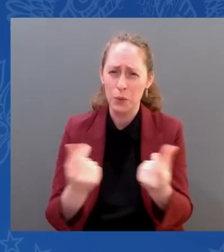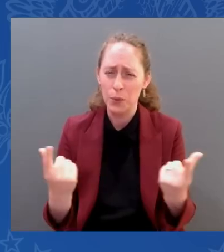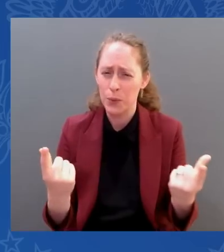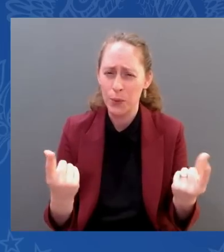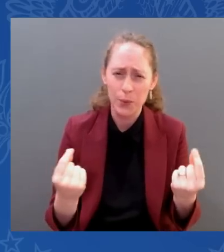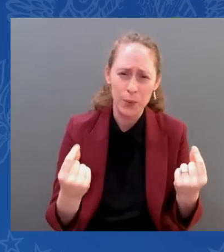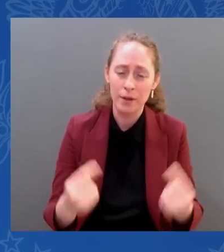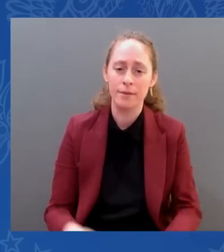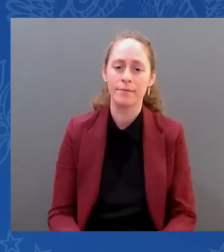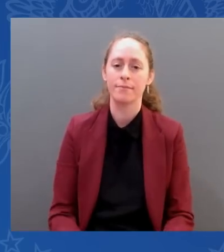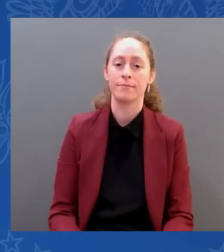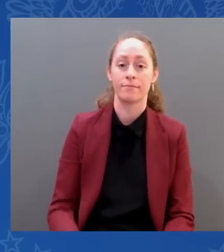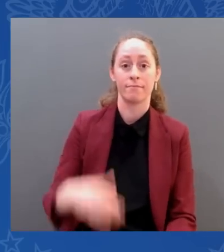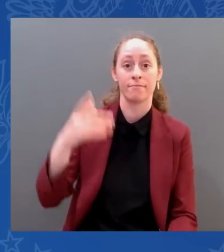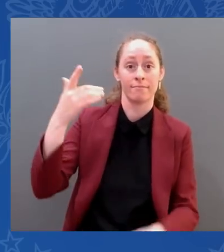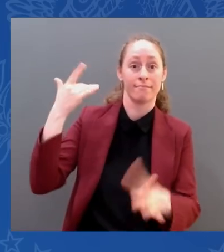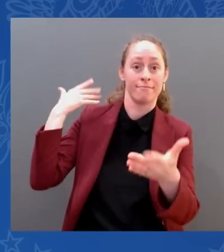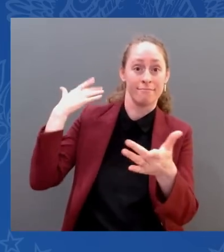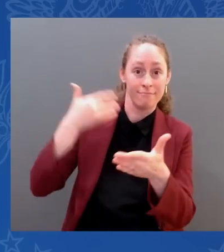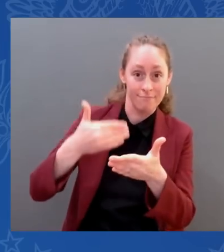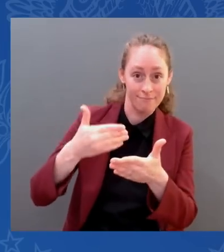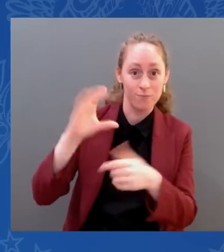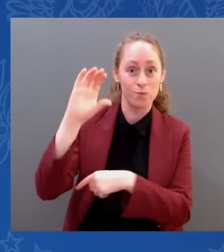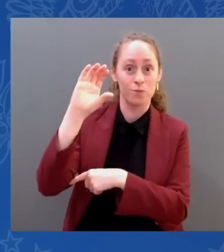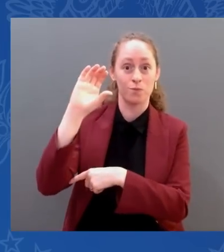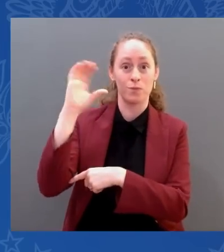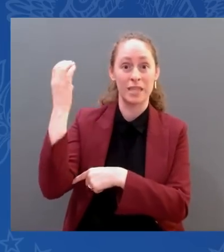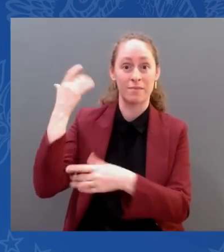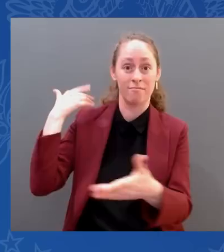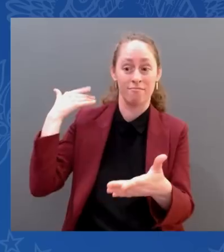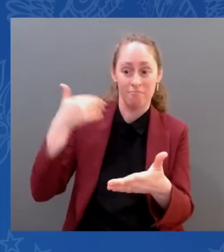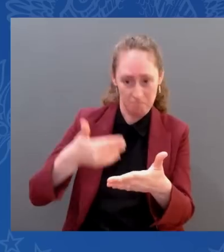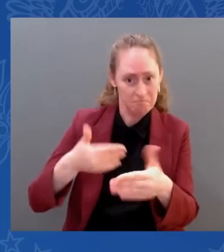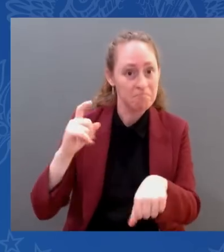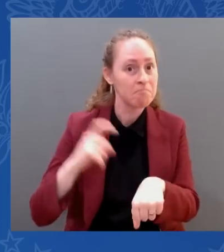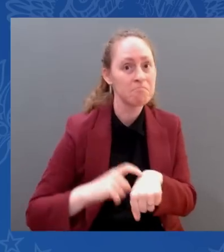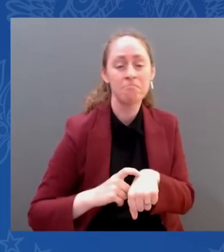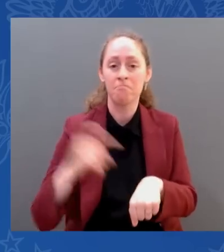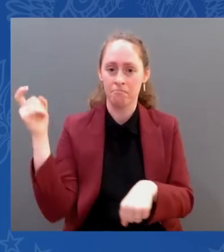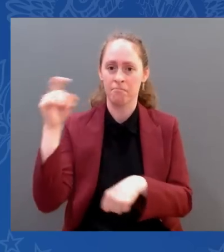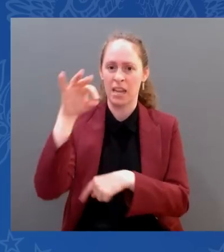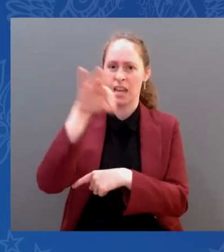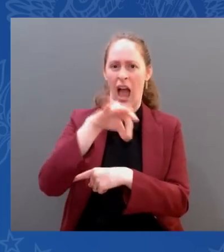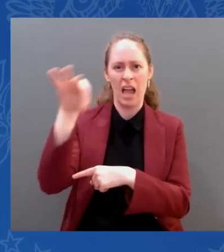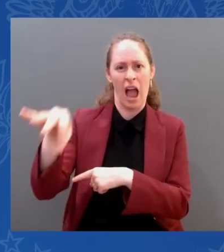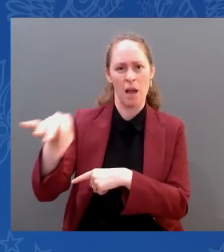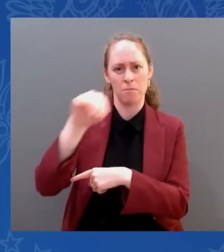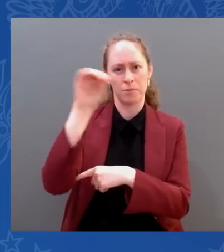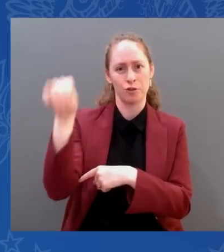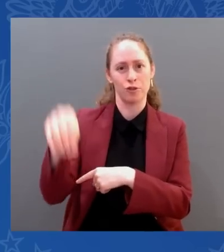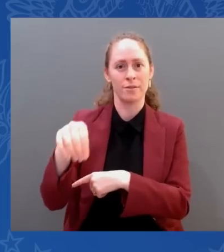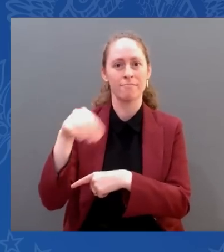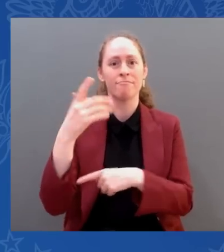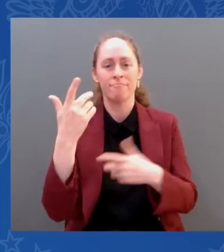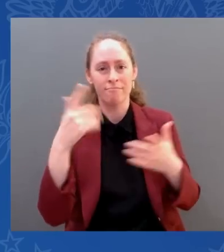and on shelves when you went Christmas shopping. Remember, we weren't going to have anything on those shelves. You all did it. No, no, not a joke.